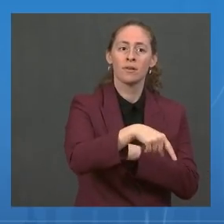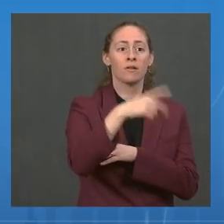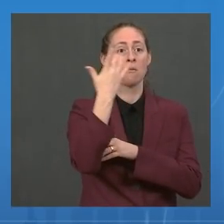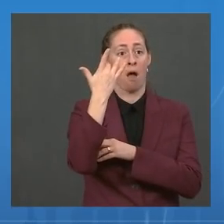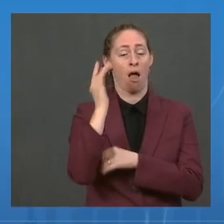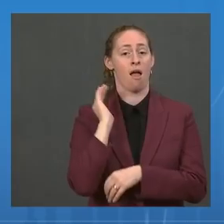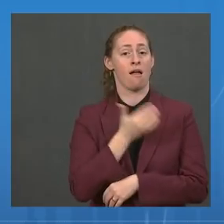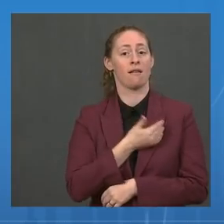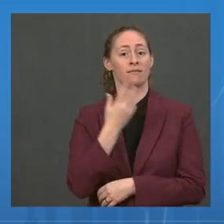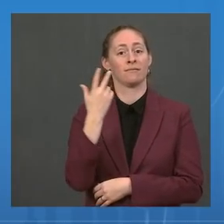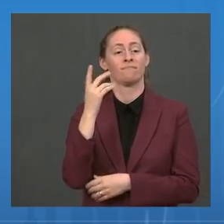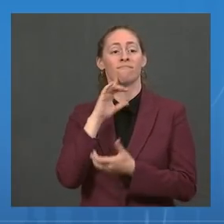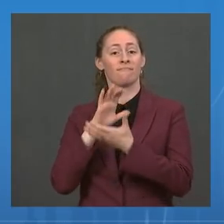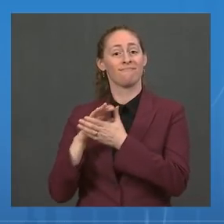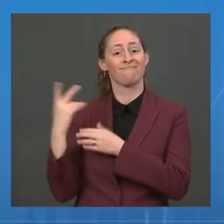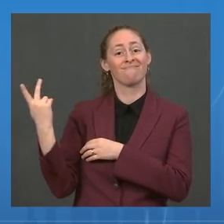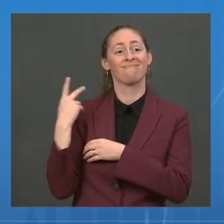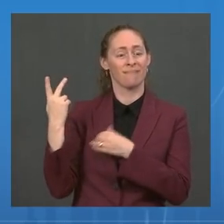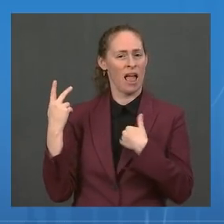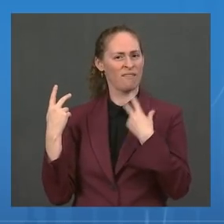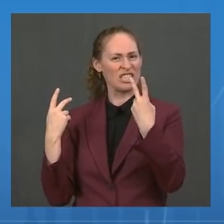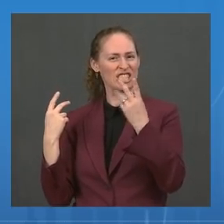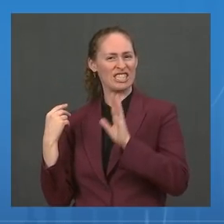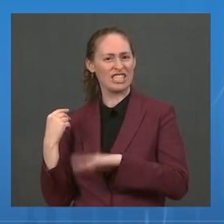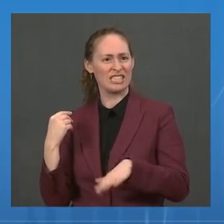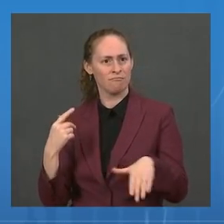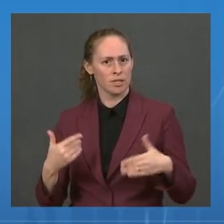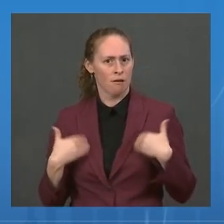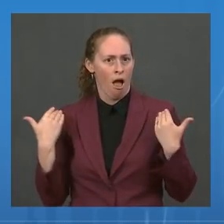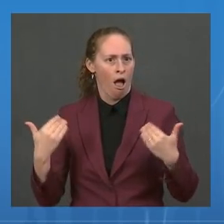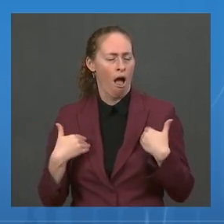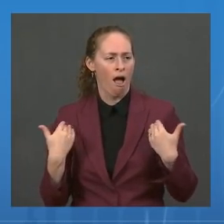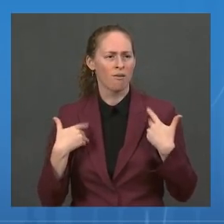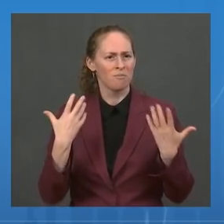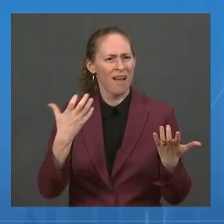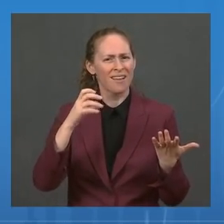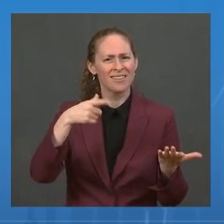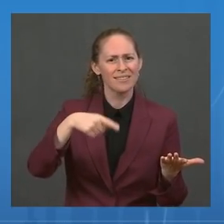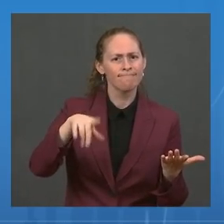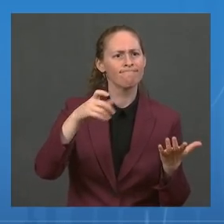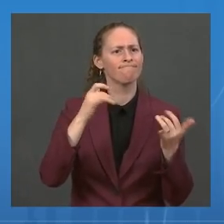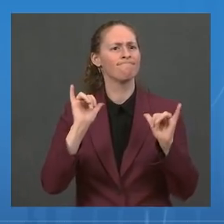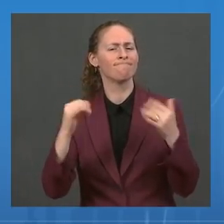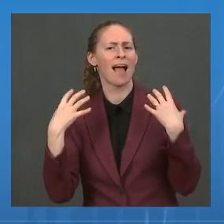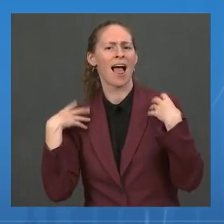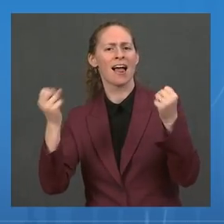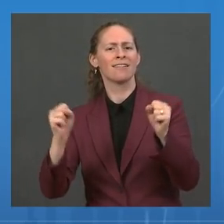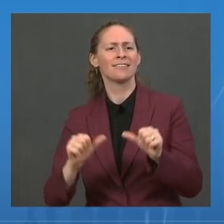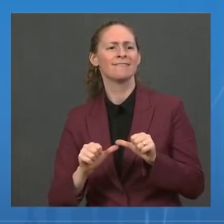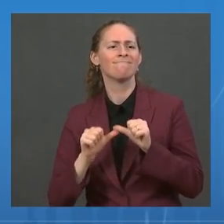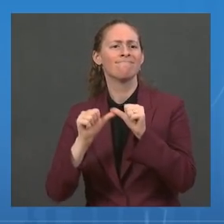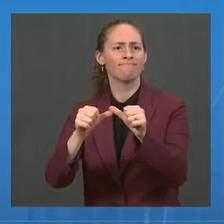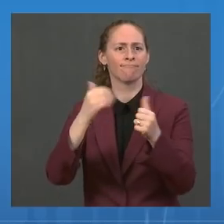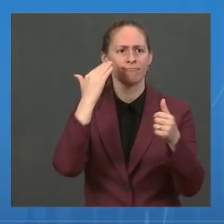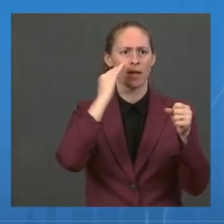and like all parents, we want them to be healthy and safe. We've spent a lot of time during the pandemic considering how best to protect them.